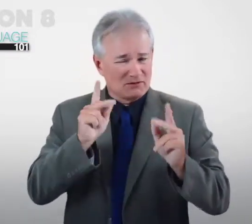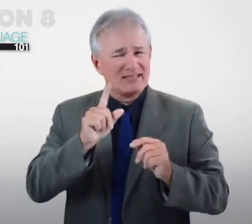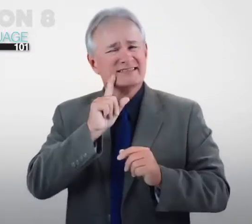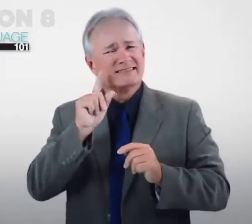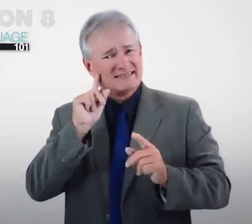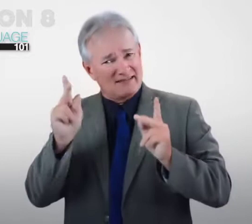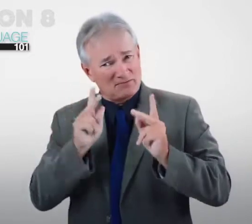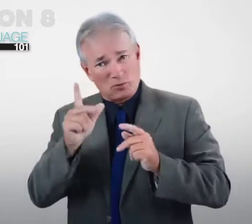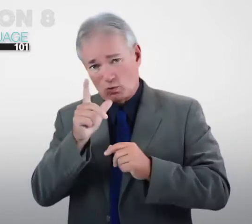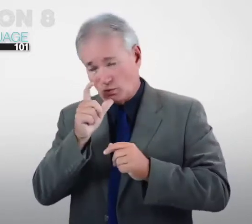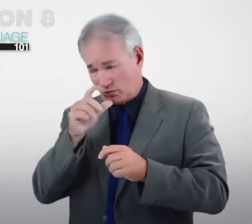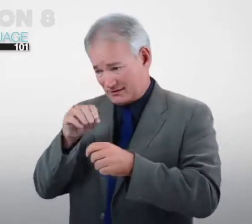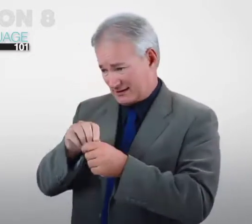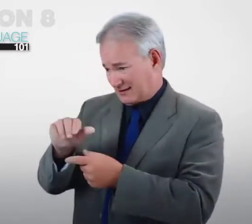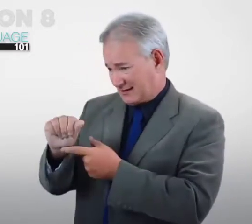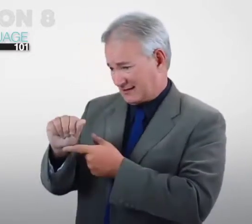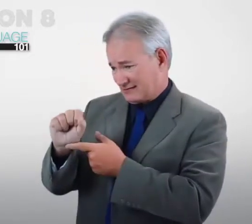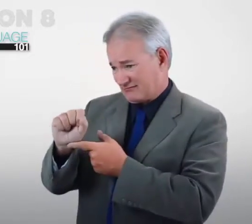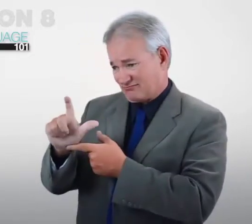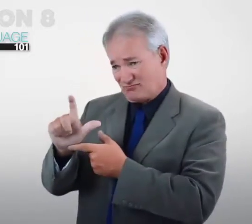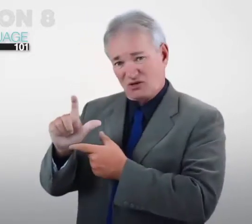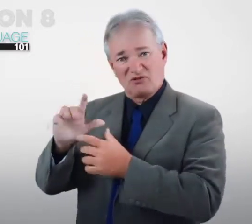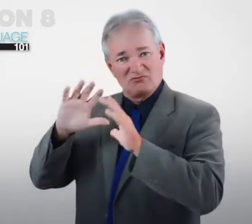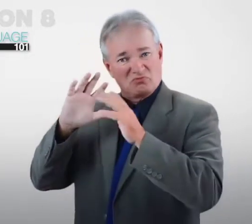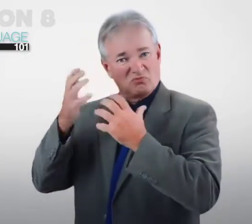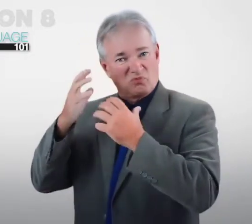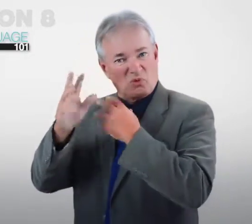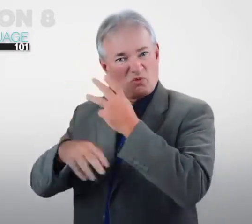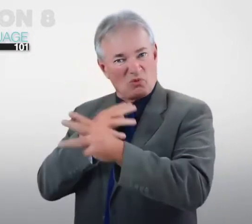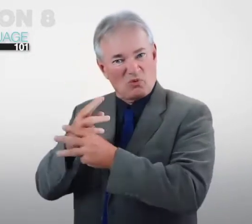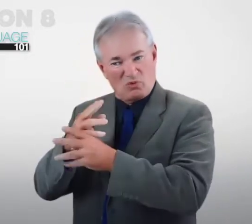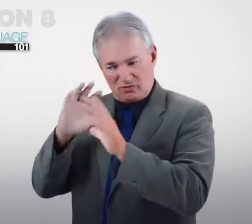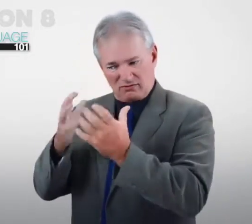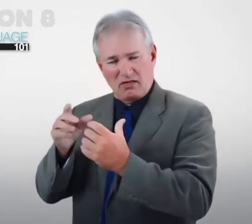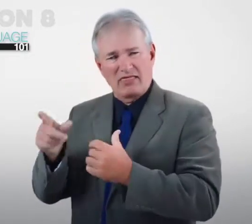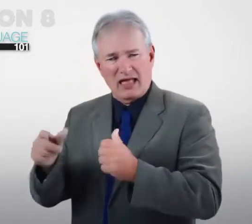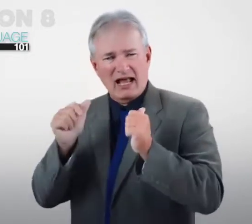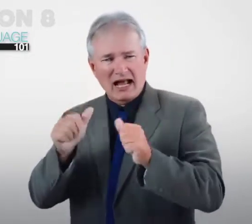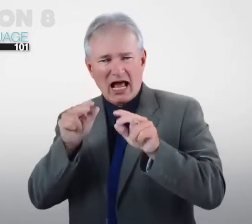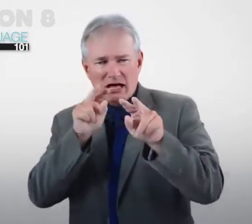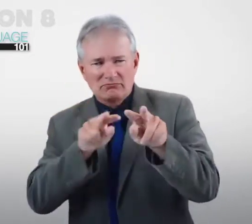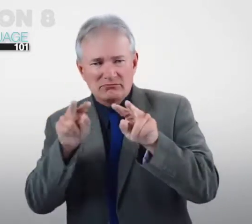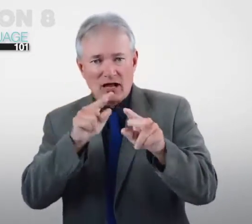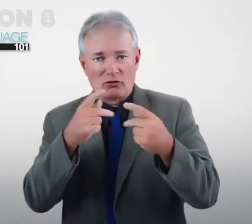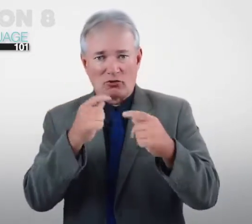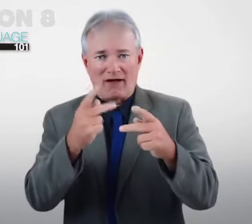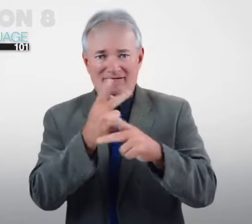and communicate with deaf people. So it doesn't matter if a deaf person is in an ASL,